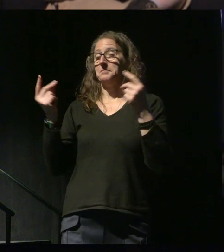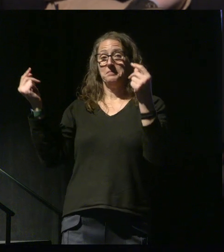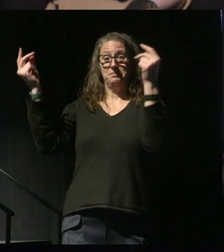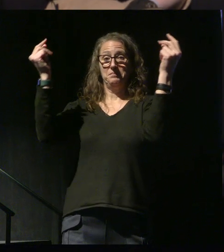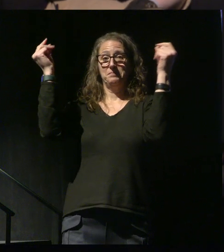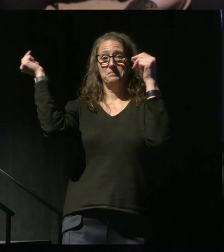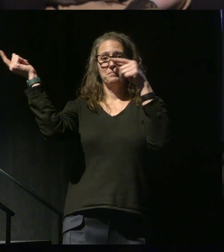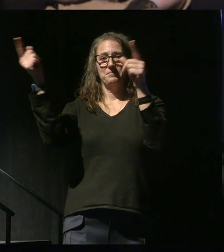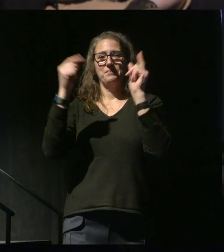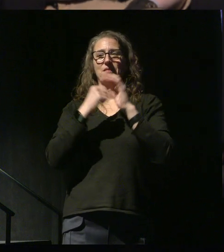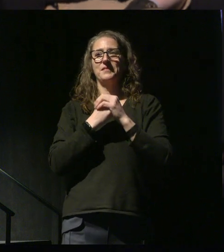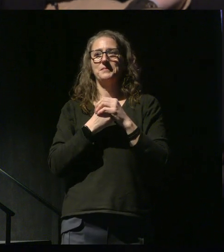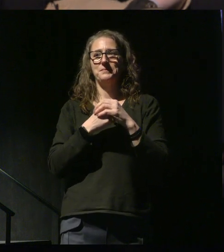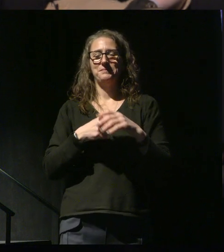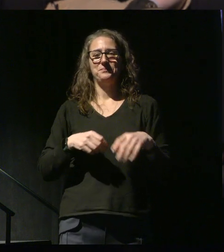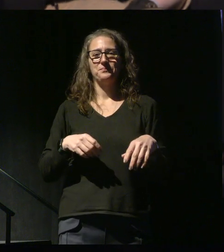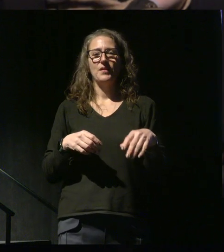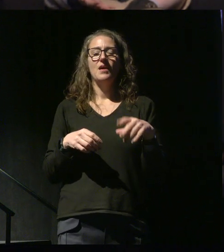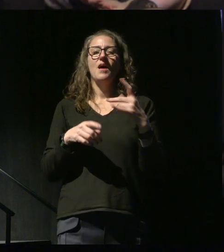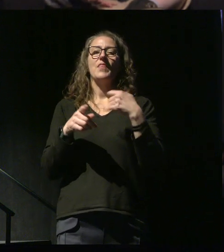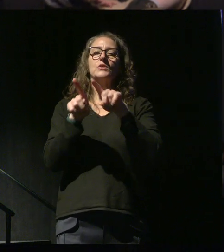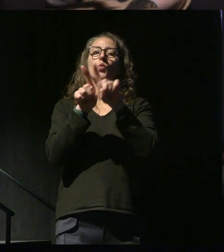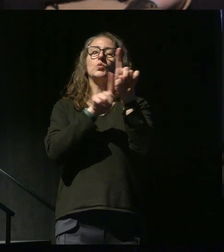And which is also, you know it's a direct address manuscript.